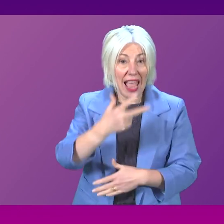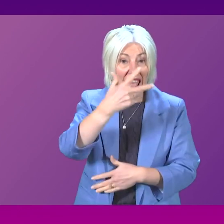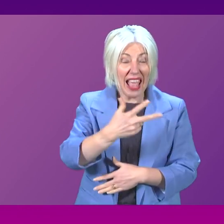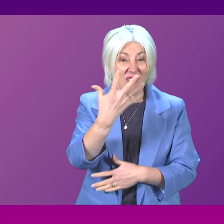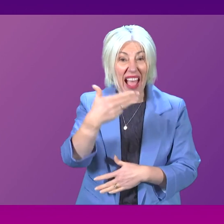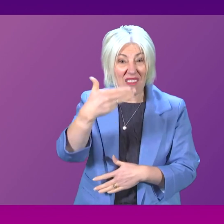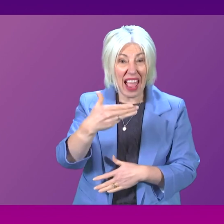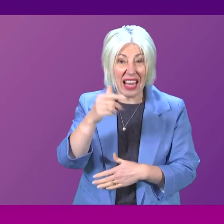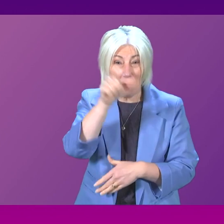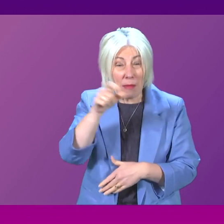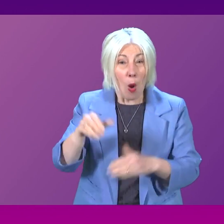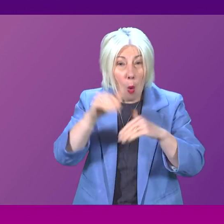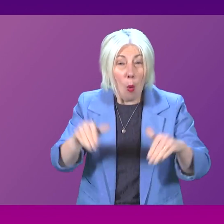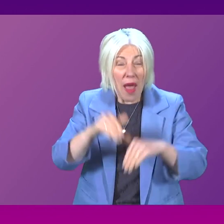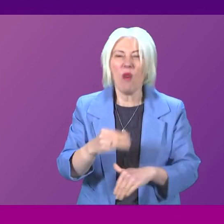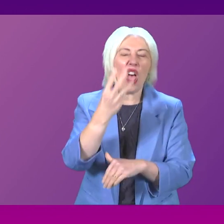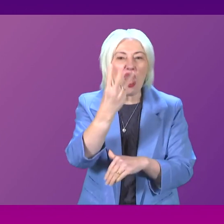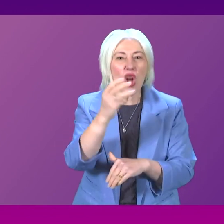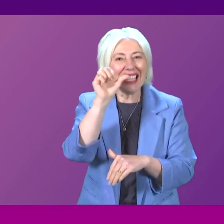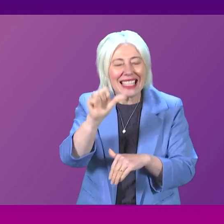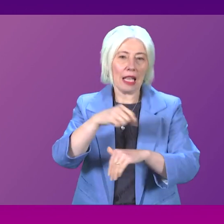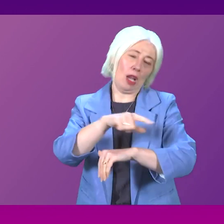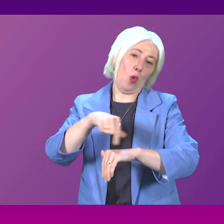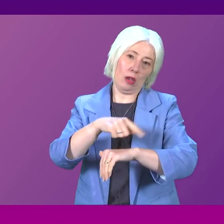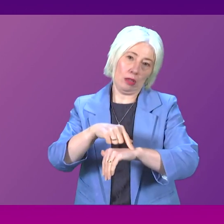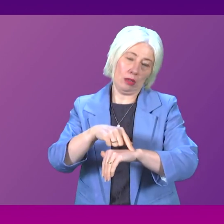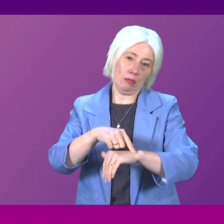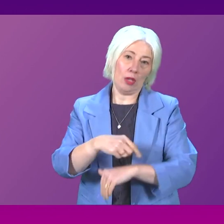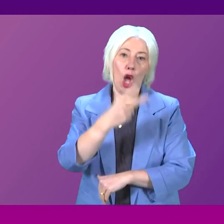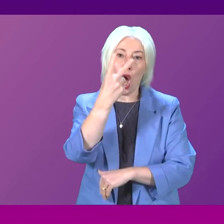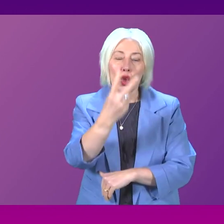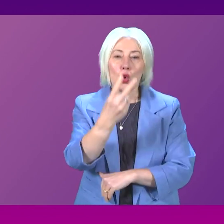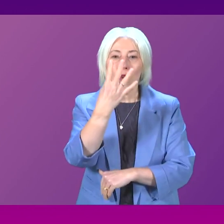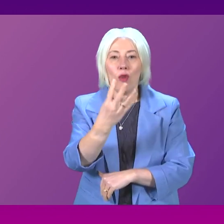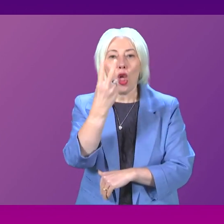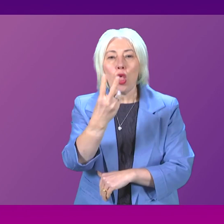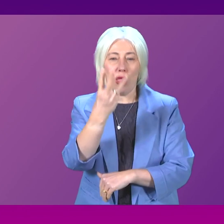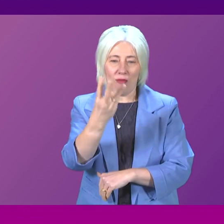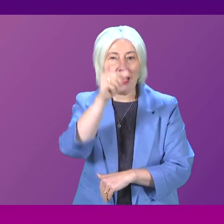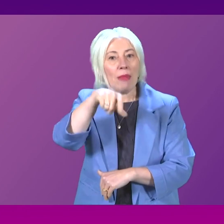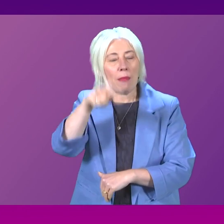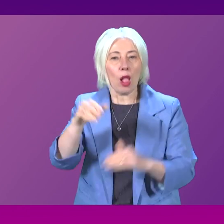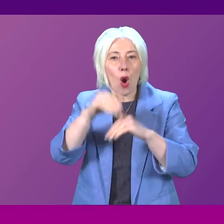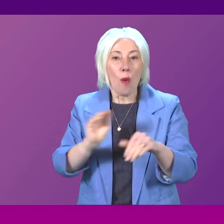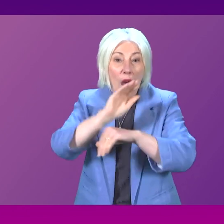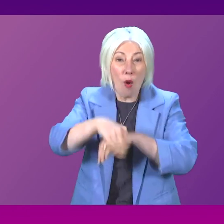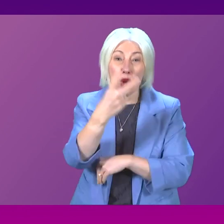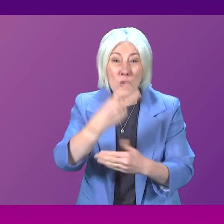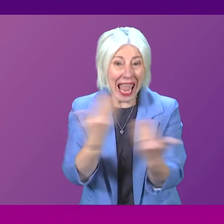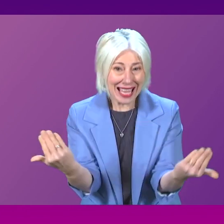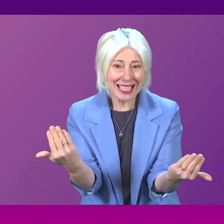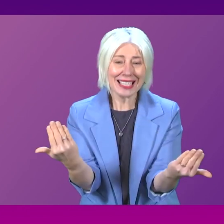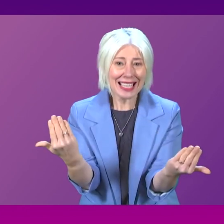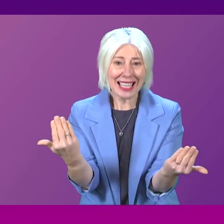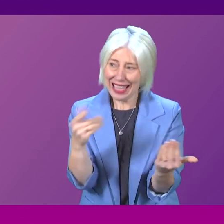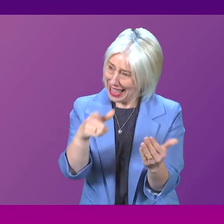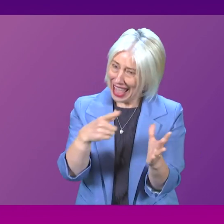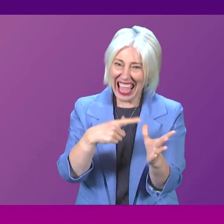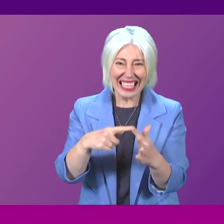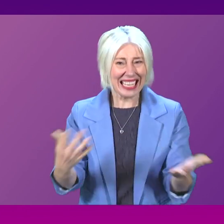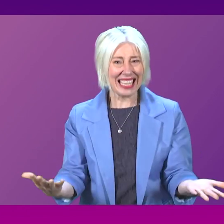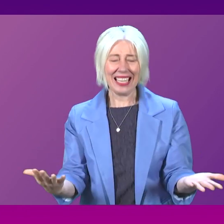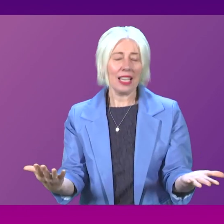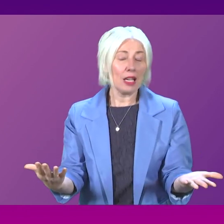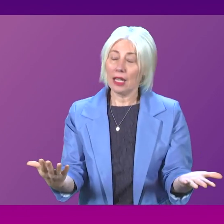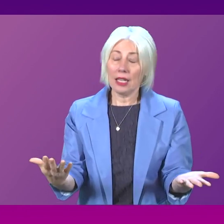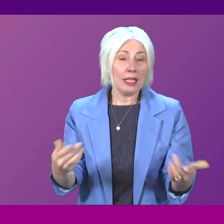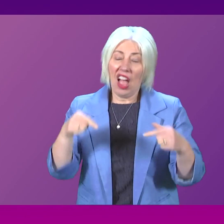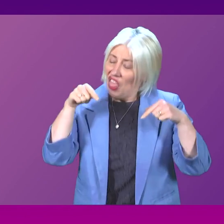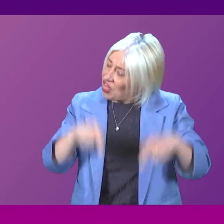waited more than 36 hours and 243 people waited more than two days: the situation is the worst